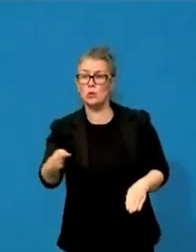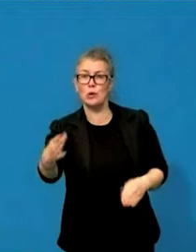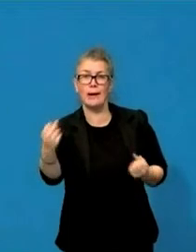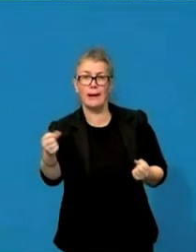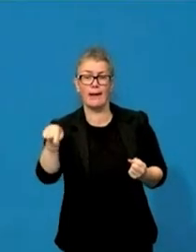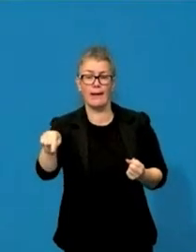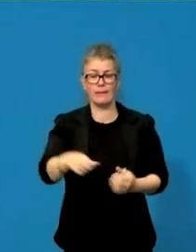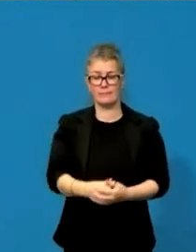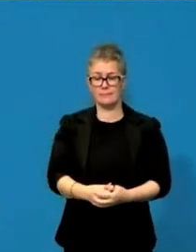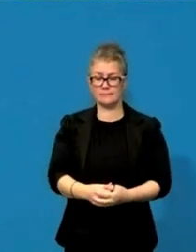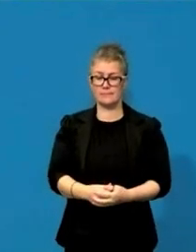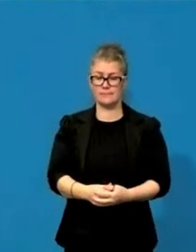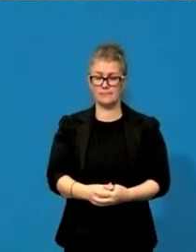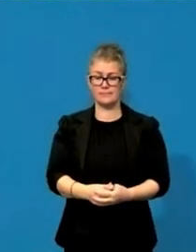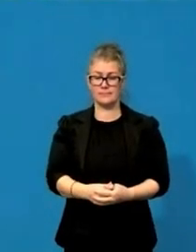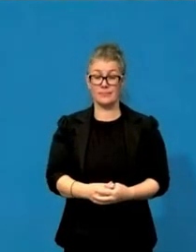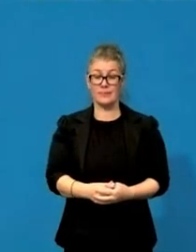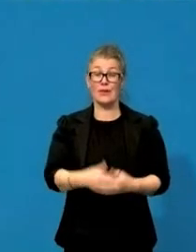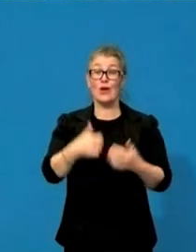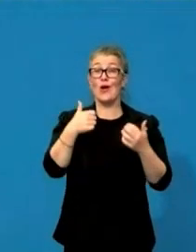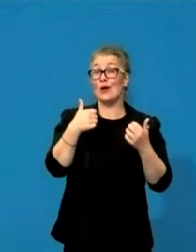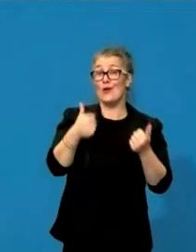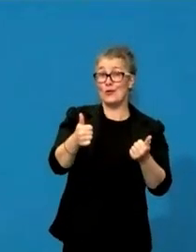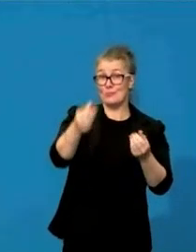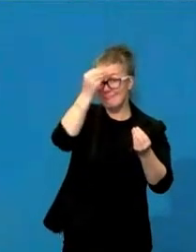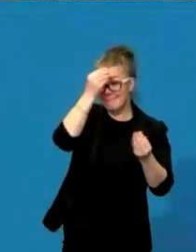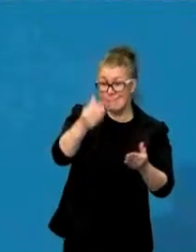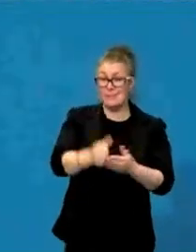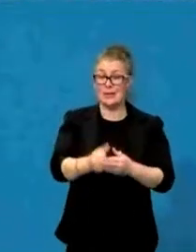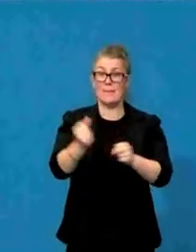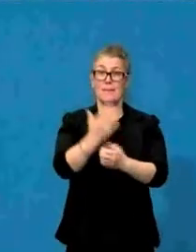The secret to a good lawn is to make it even, and I cut it really low to make it